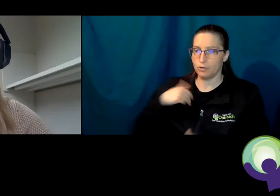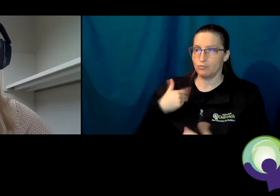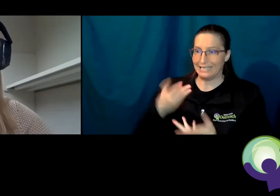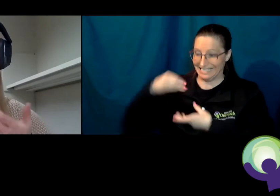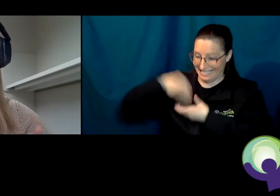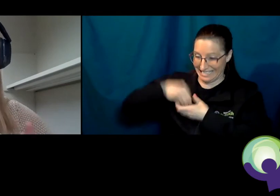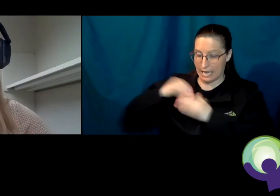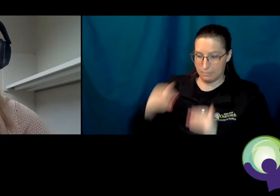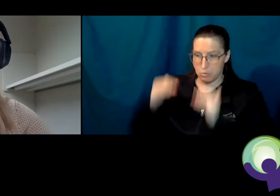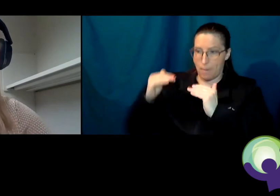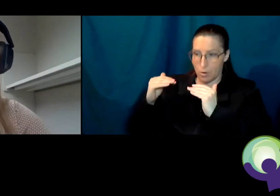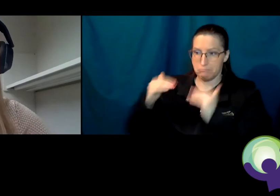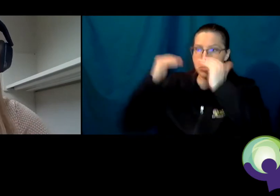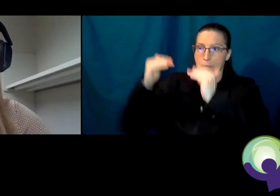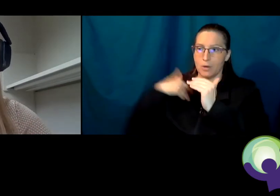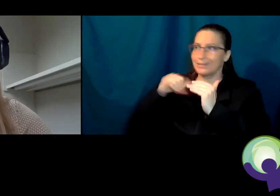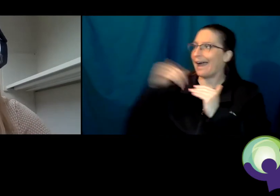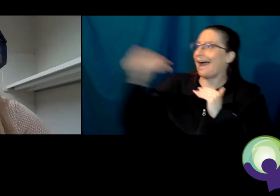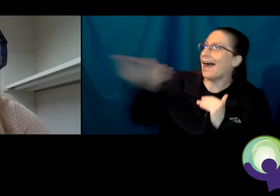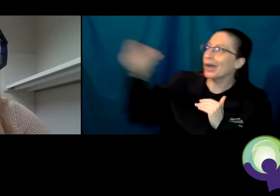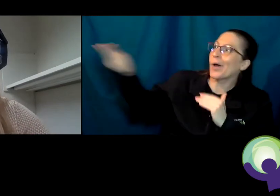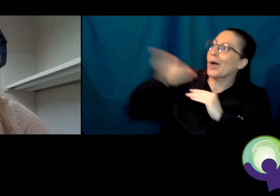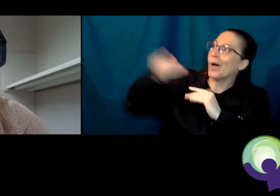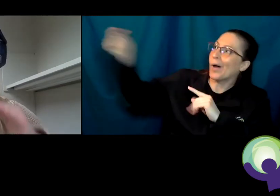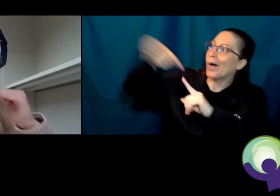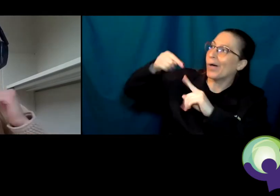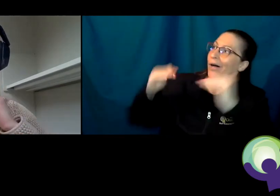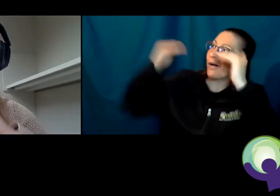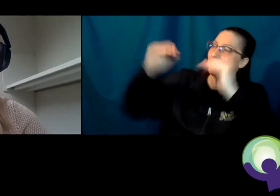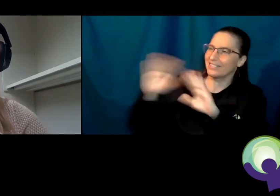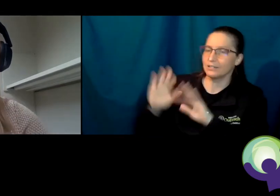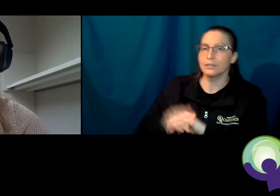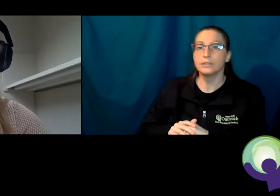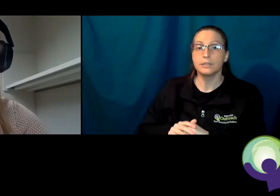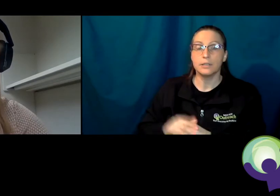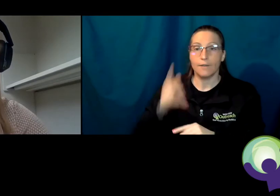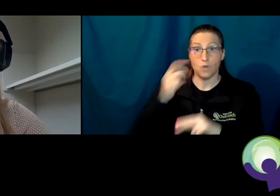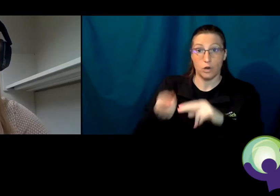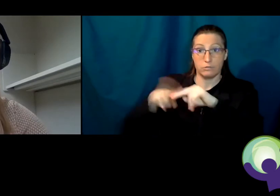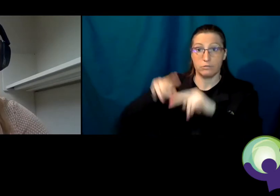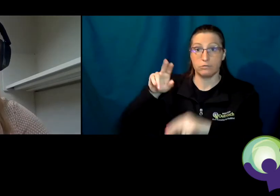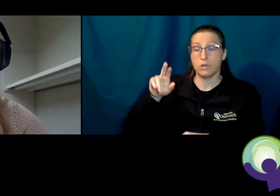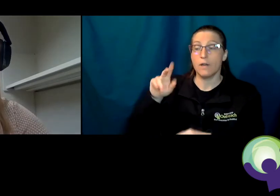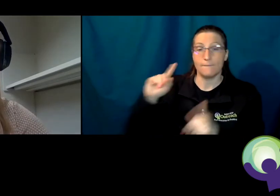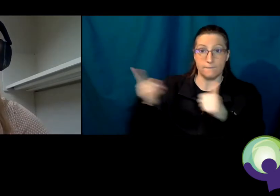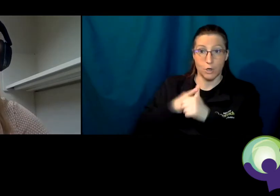In terms of raises, after your first 90 days, you have your first performance appraisal